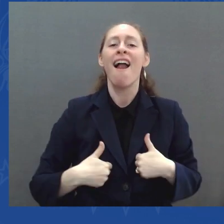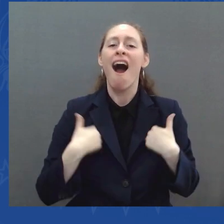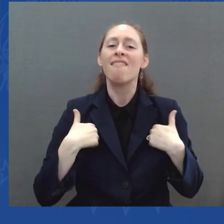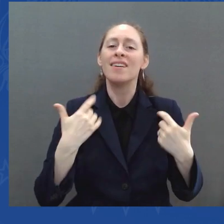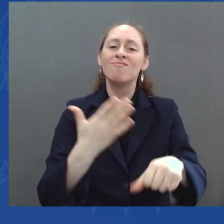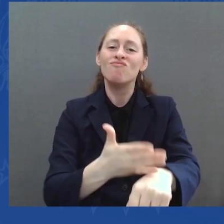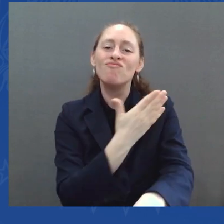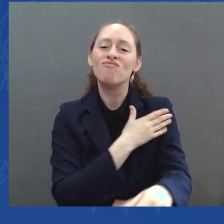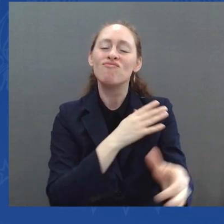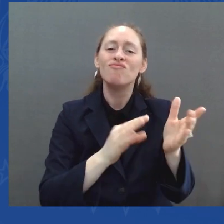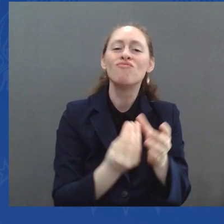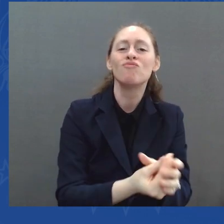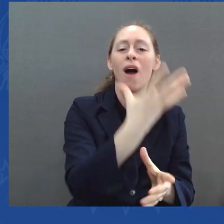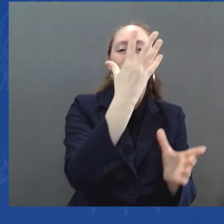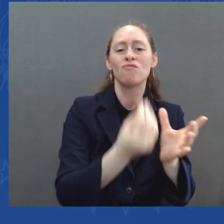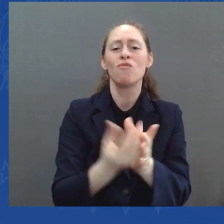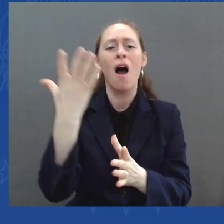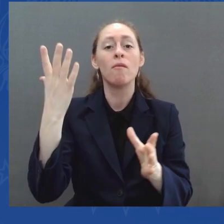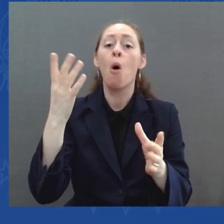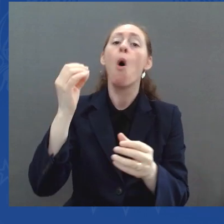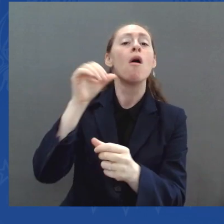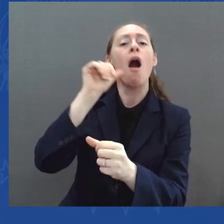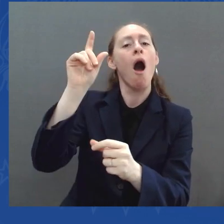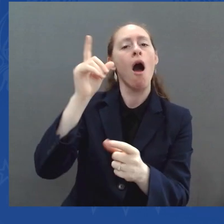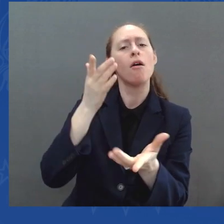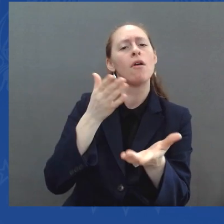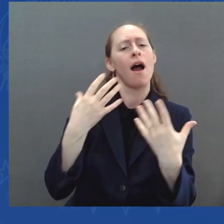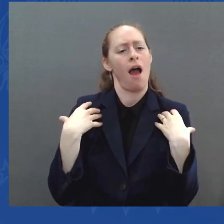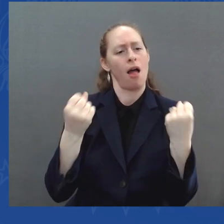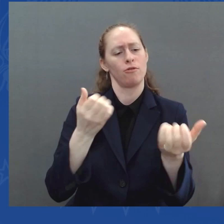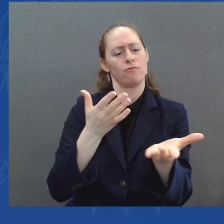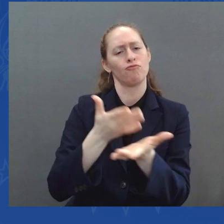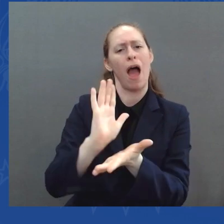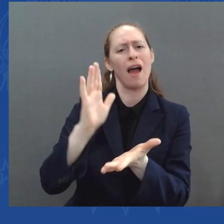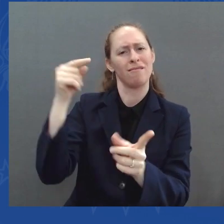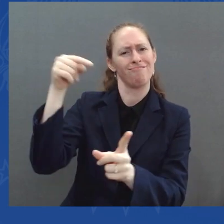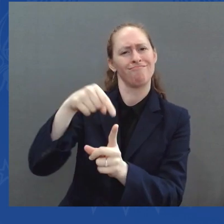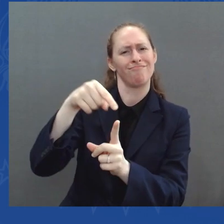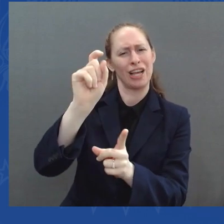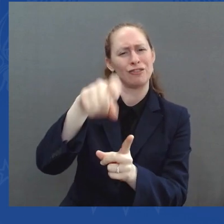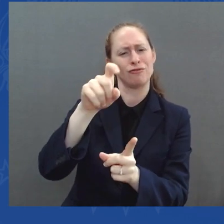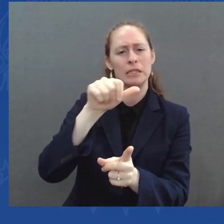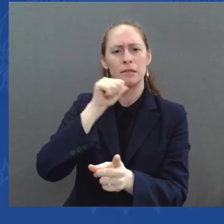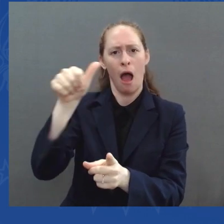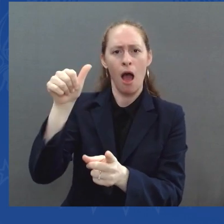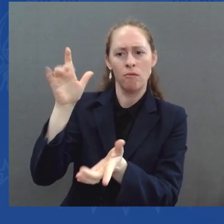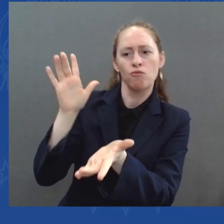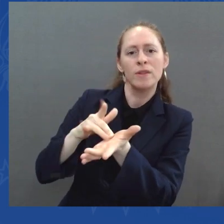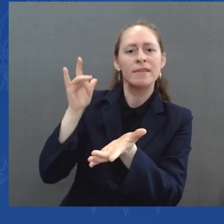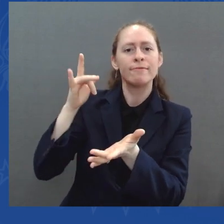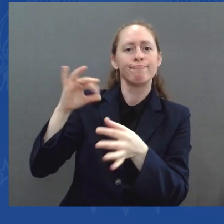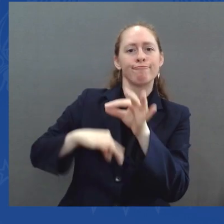every tool at our disposal to strengthen the ACA. And with that --